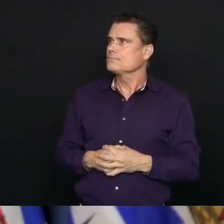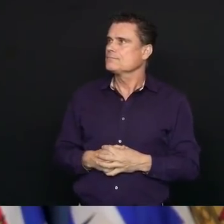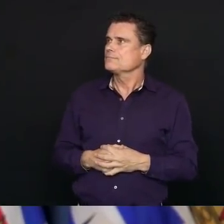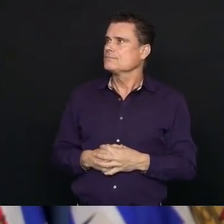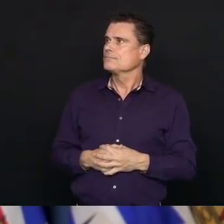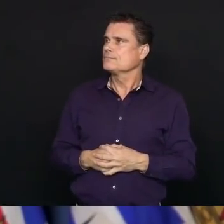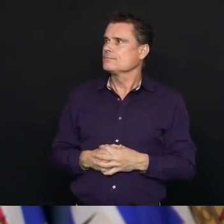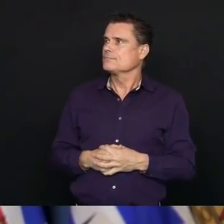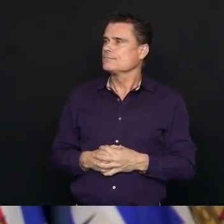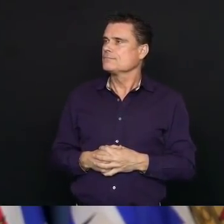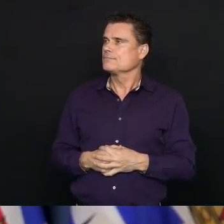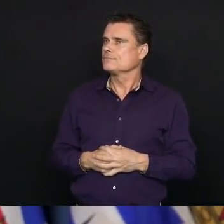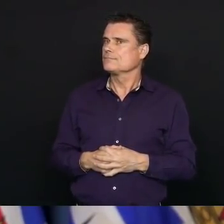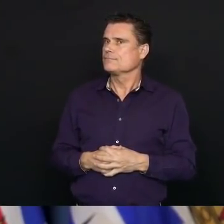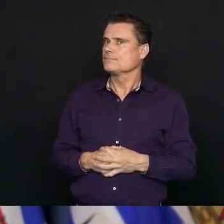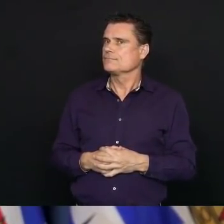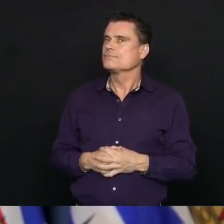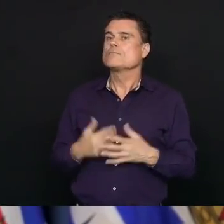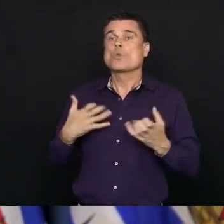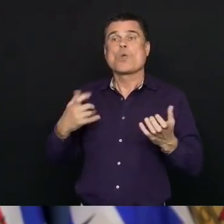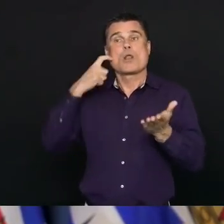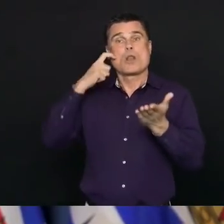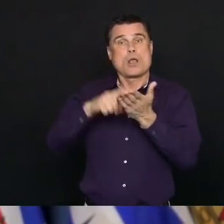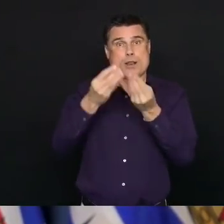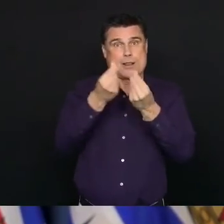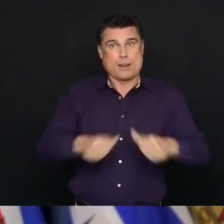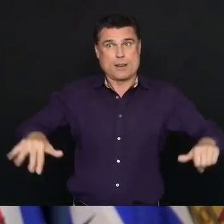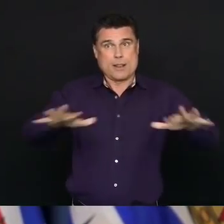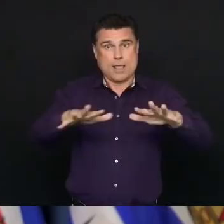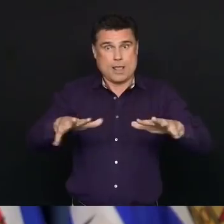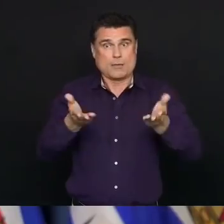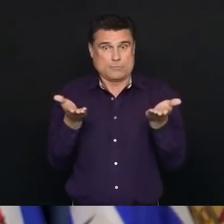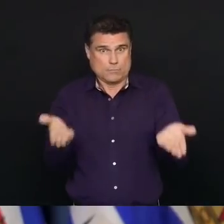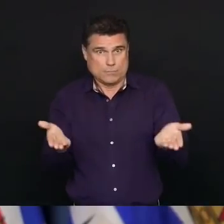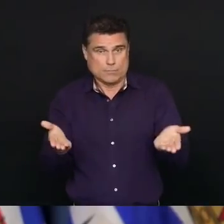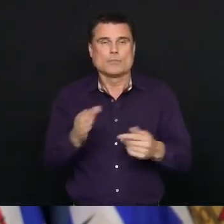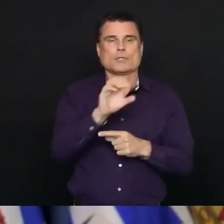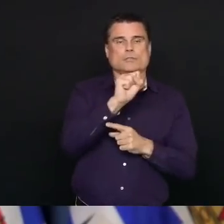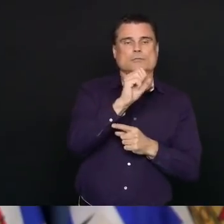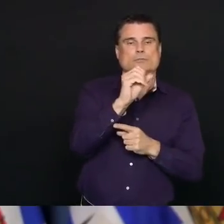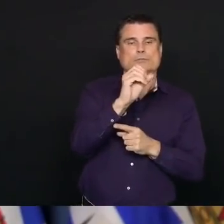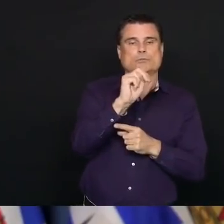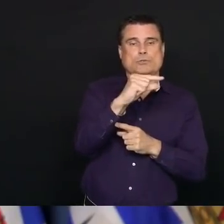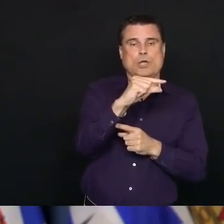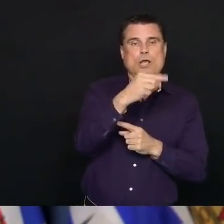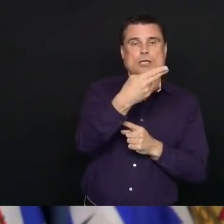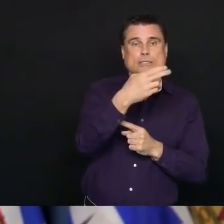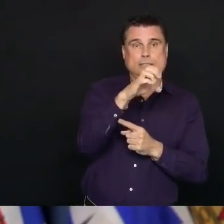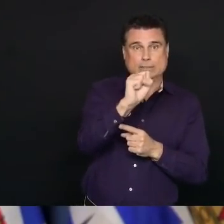territory of the First Nations And to say